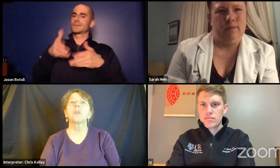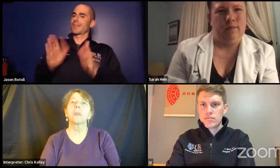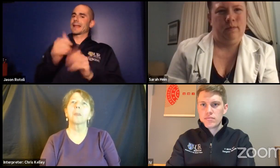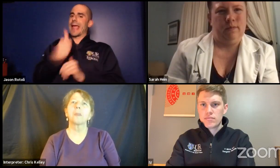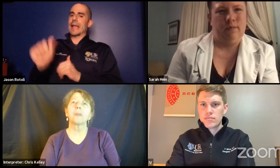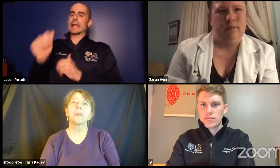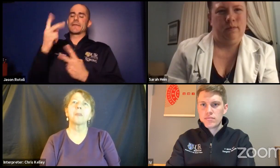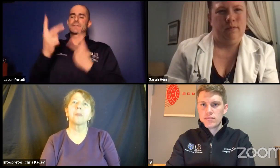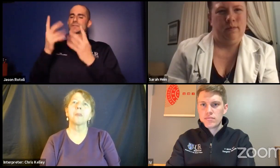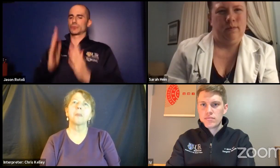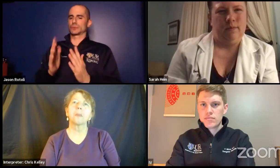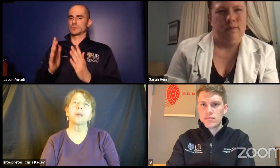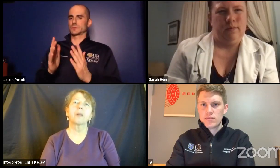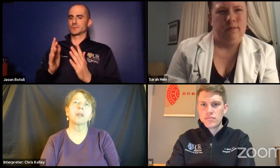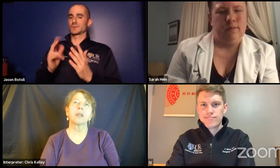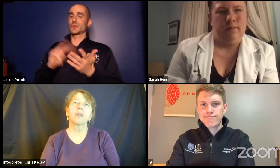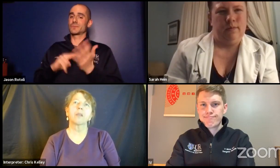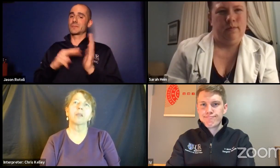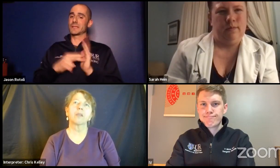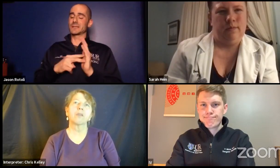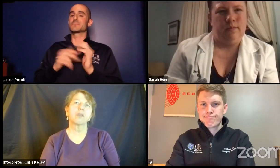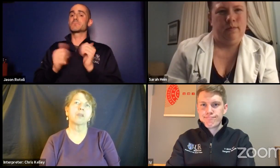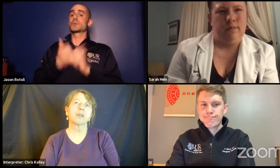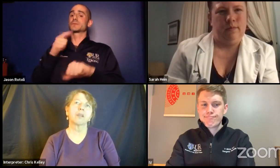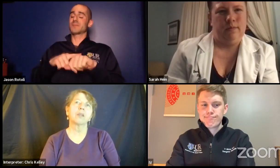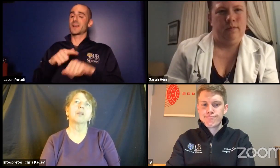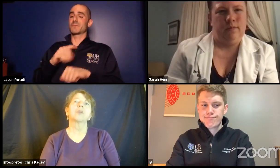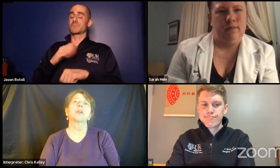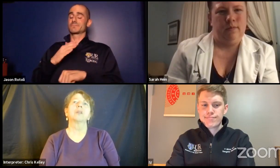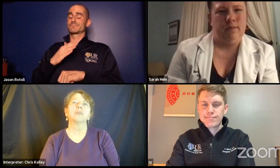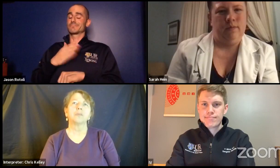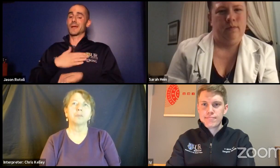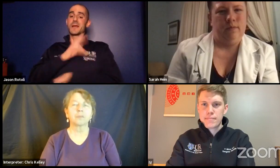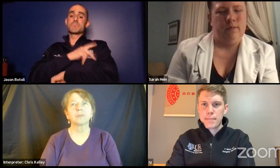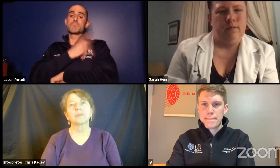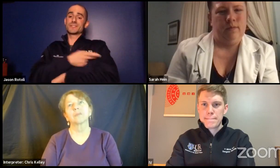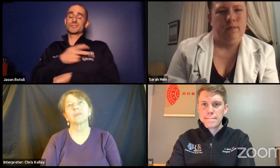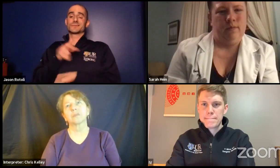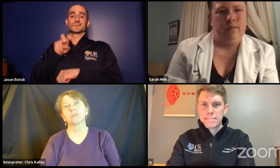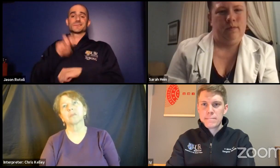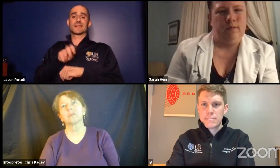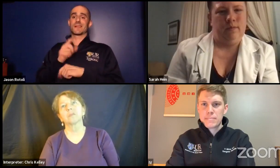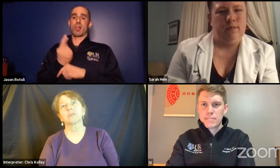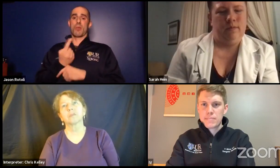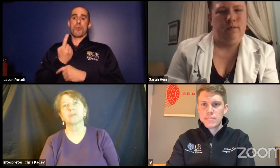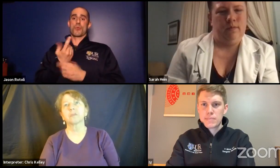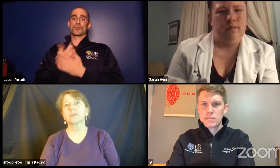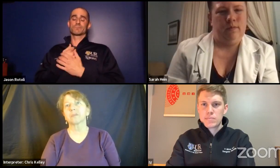elevated. from the emergency room, those